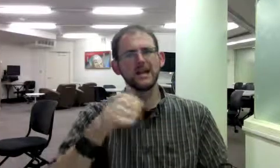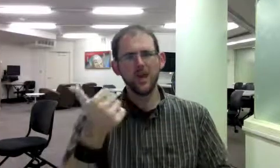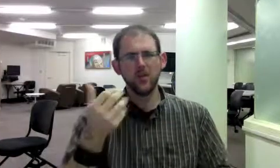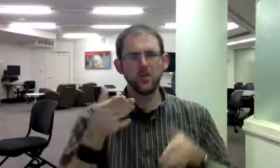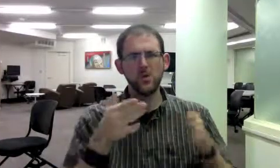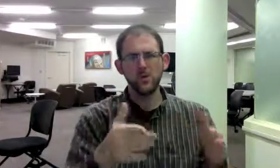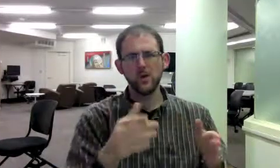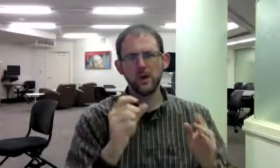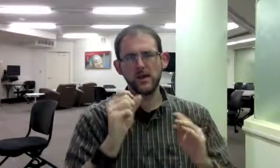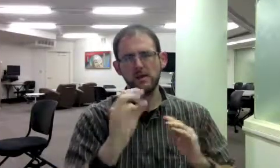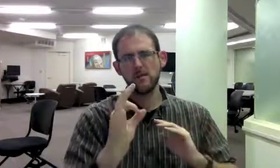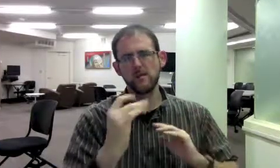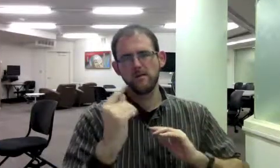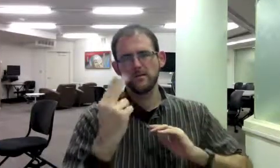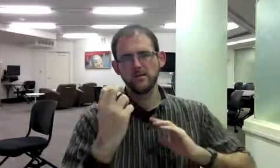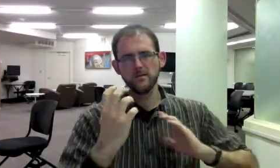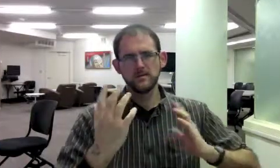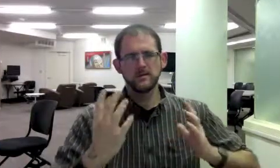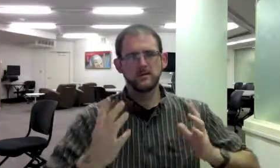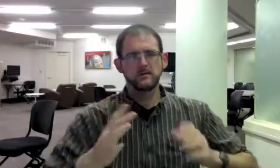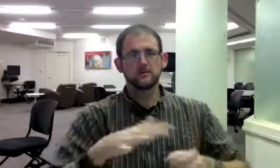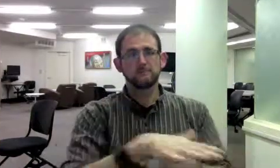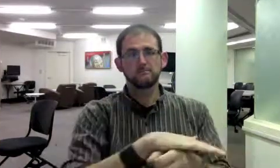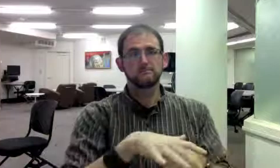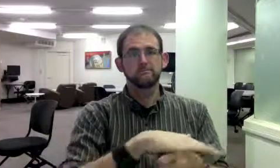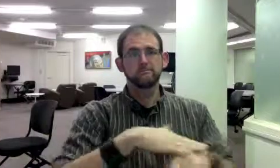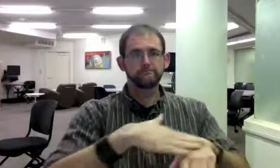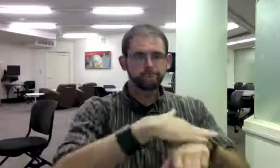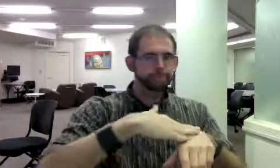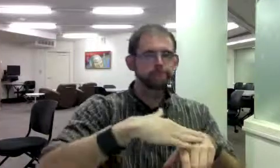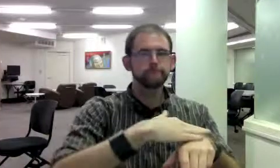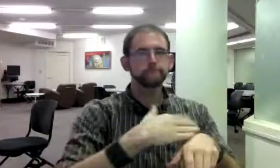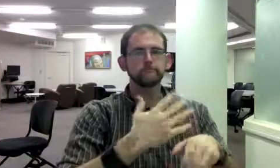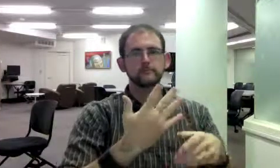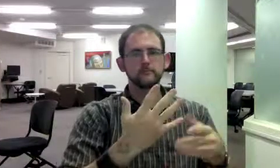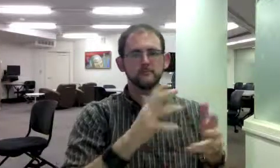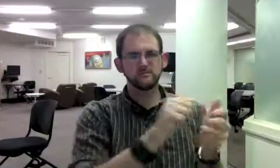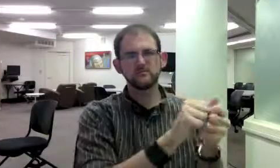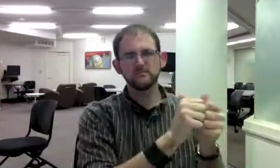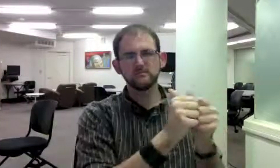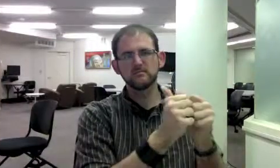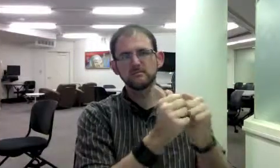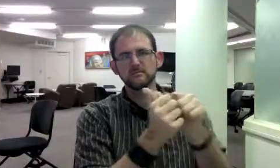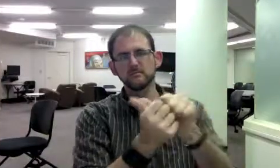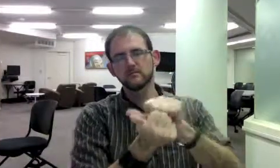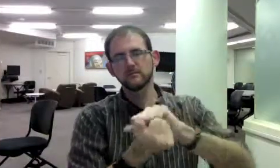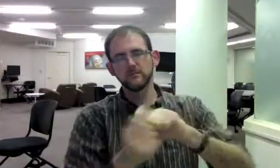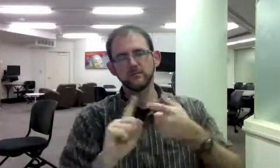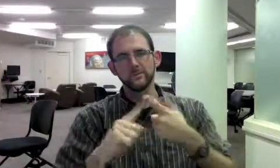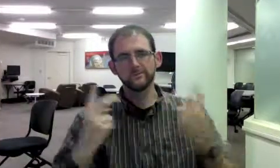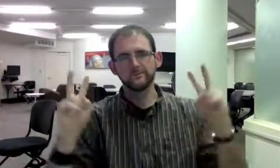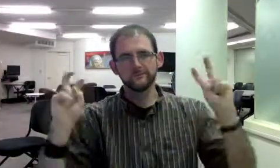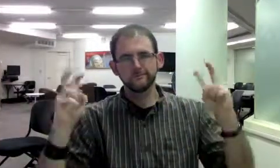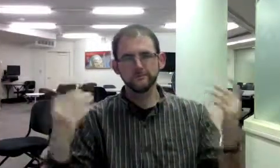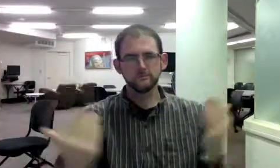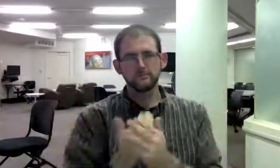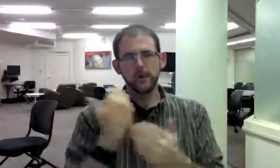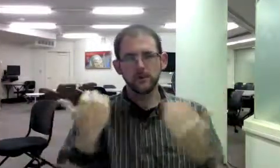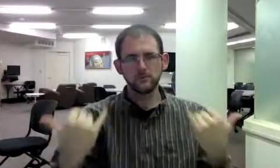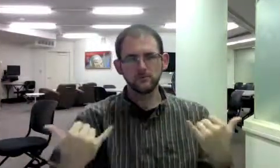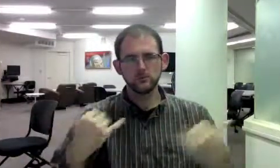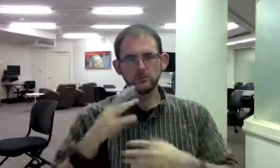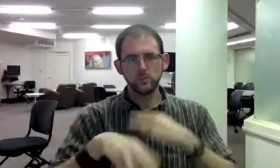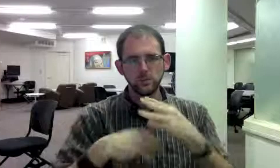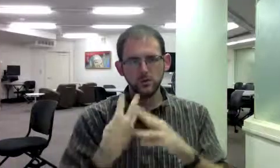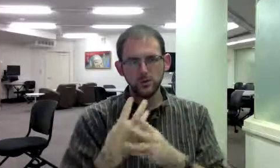But it seems to be another example of how ancient native ways of life are being transformed by the modern world.